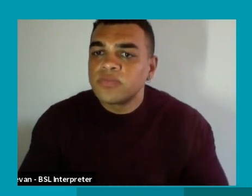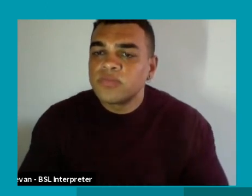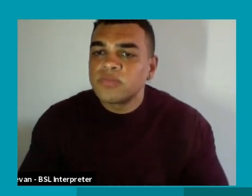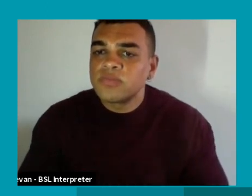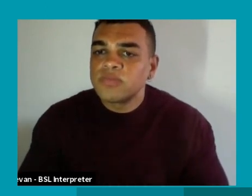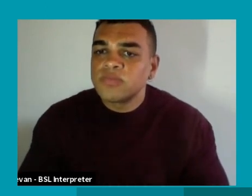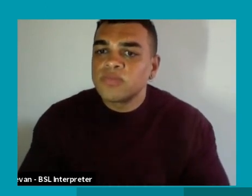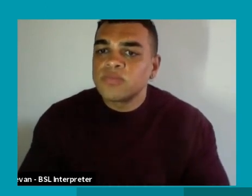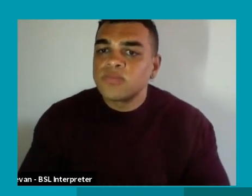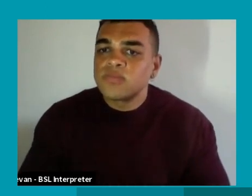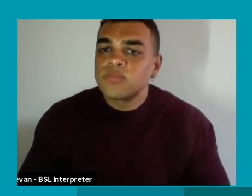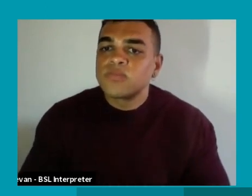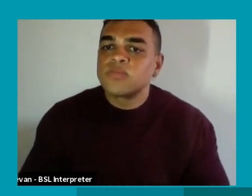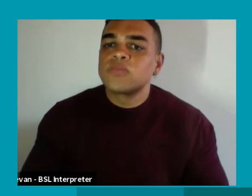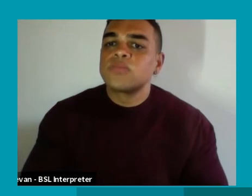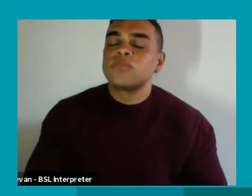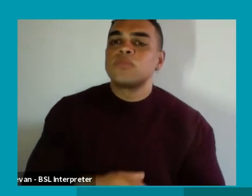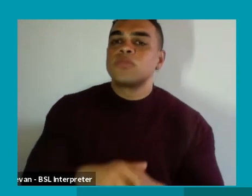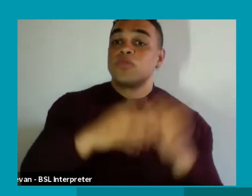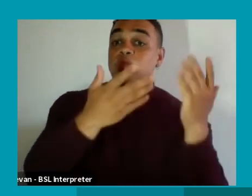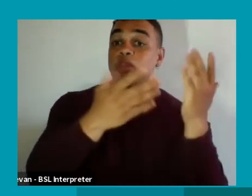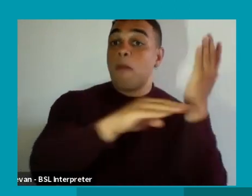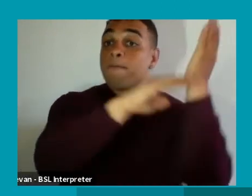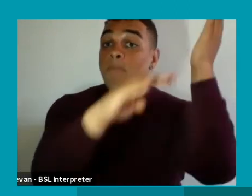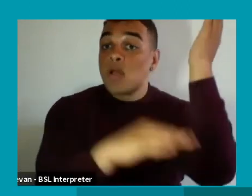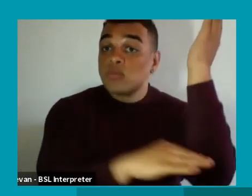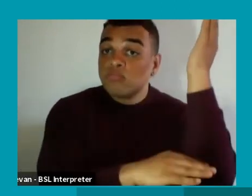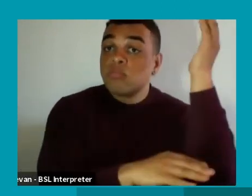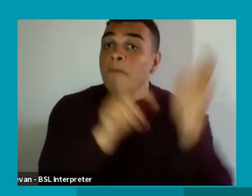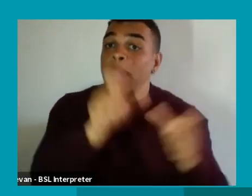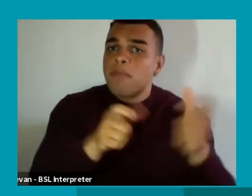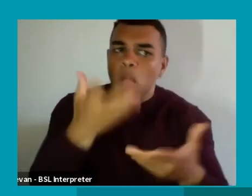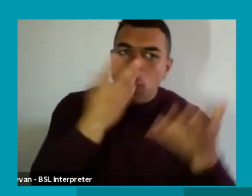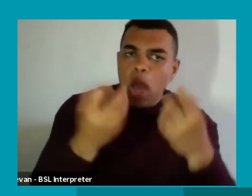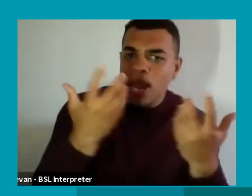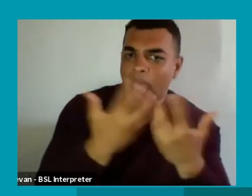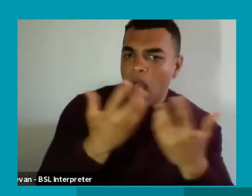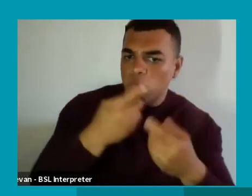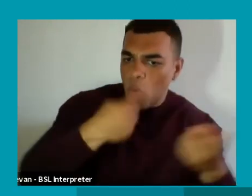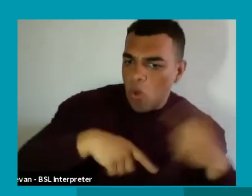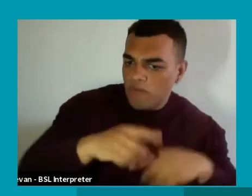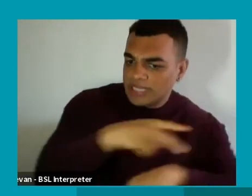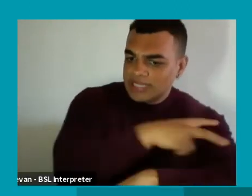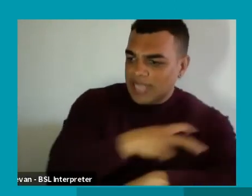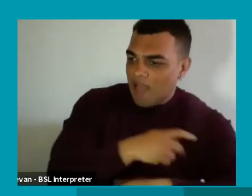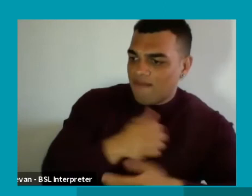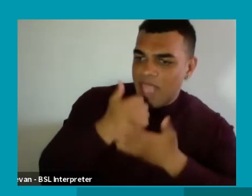disabled people and trying to do more. So if you do want to look out for disability confident labeling, I would recommend that you